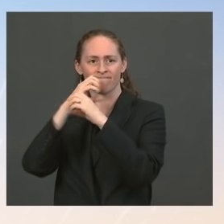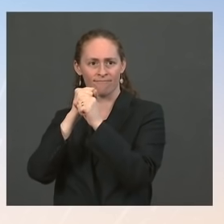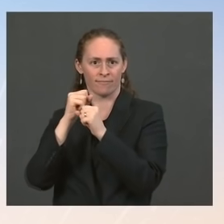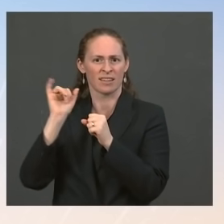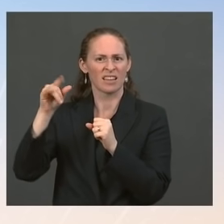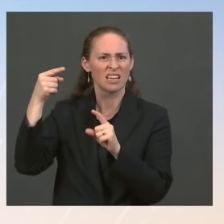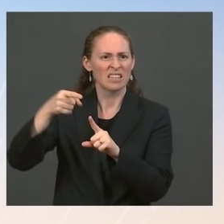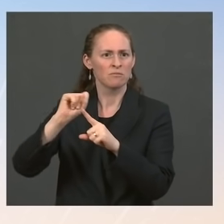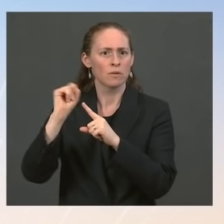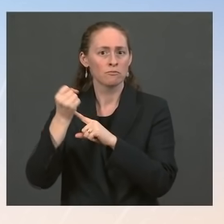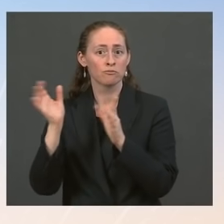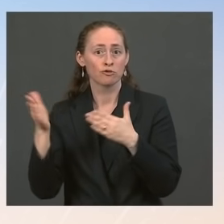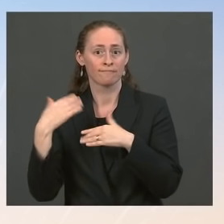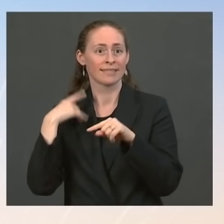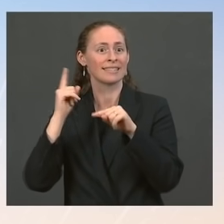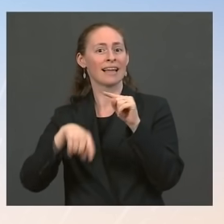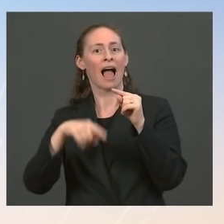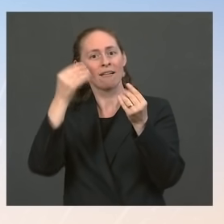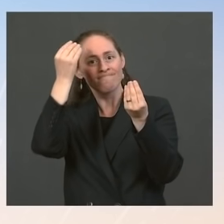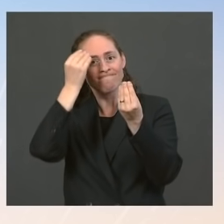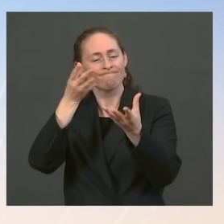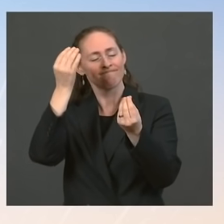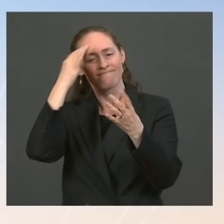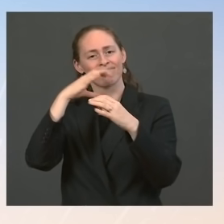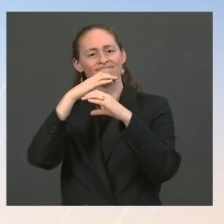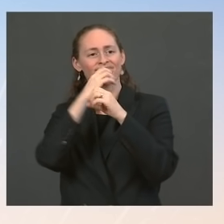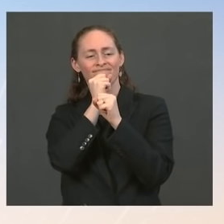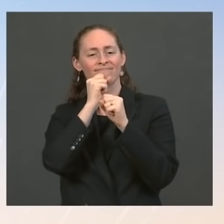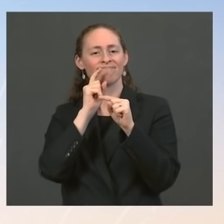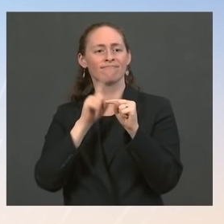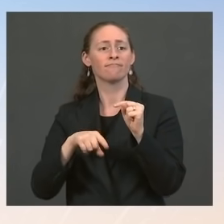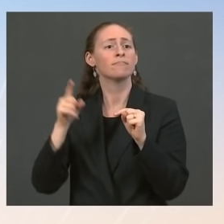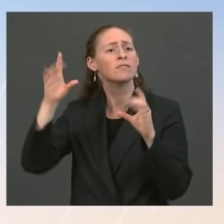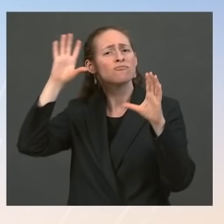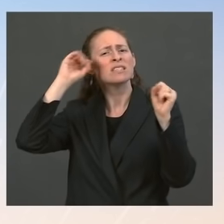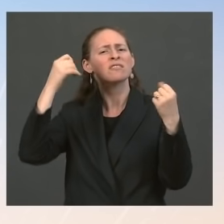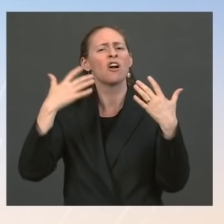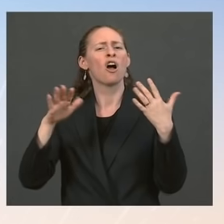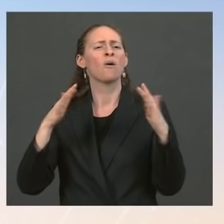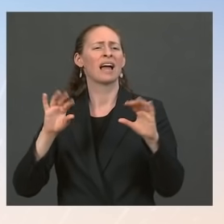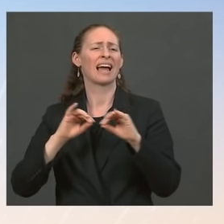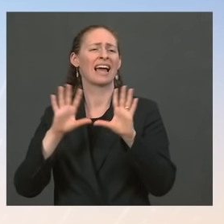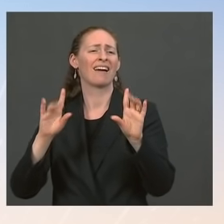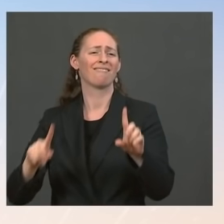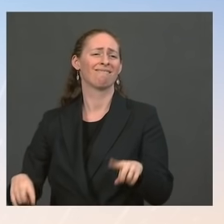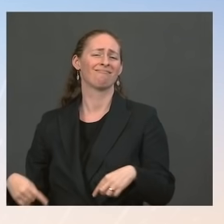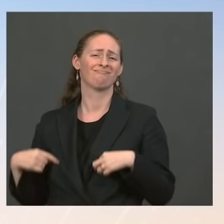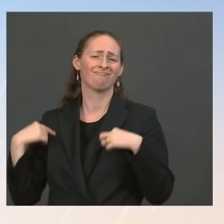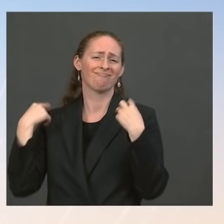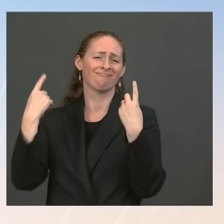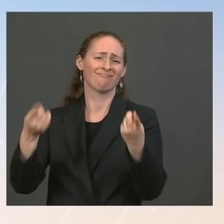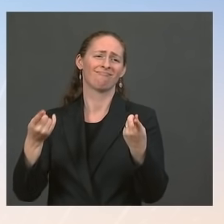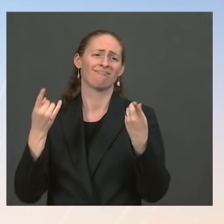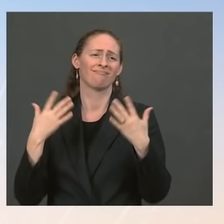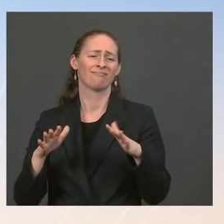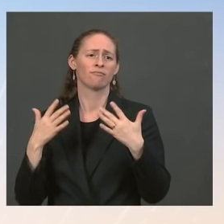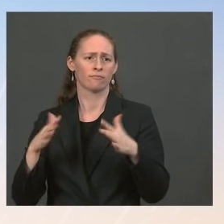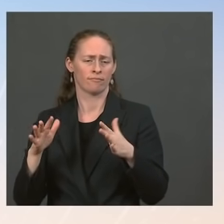What the President has also been very candid and clear about and will continue to be -- and you outlined much of this -- is why he made the decision that he made.